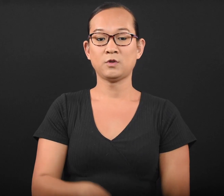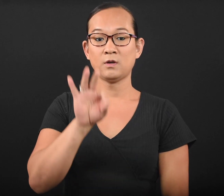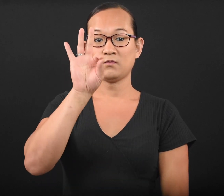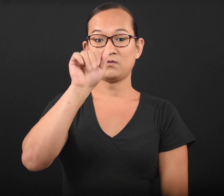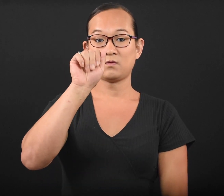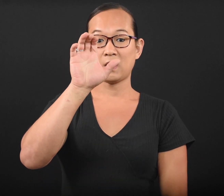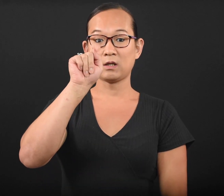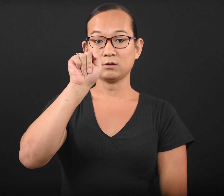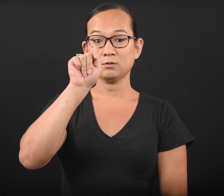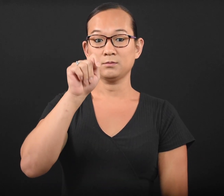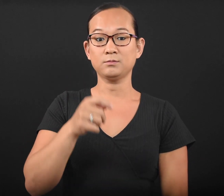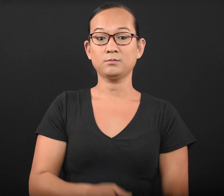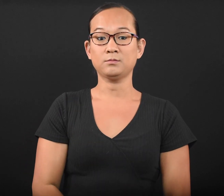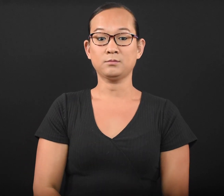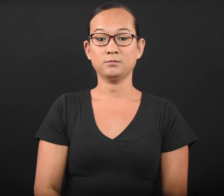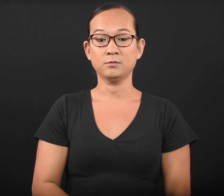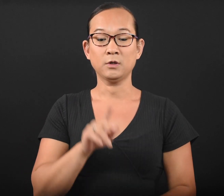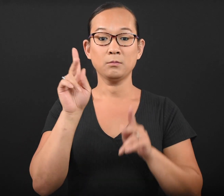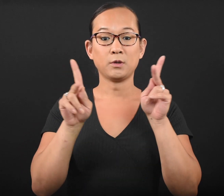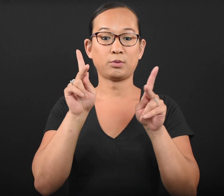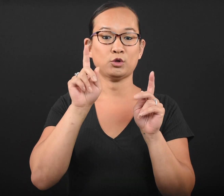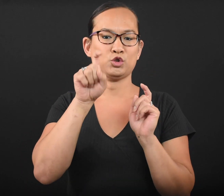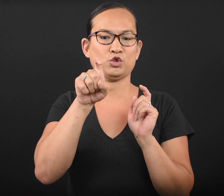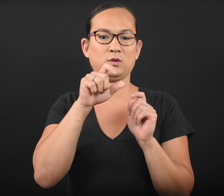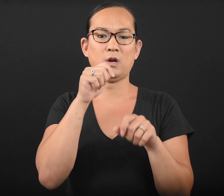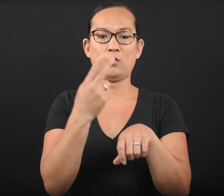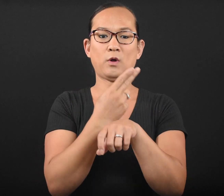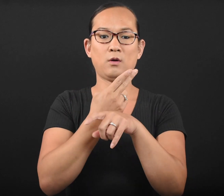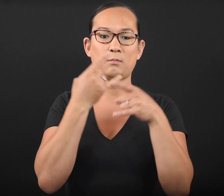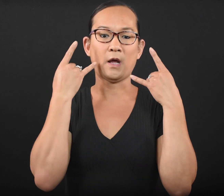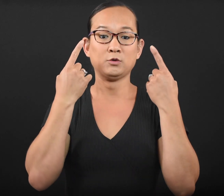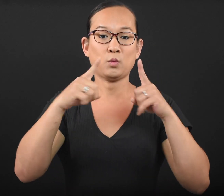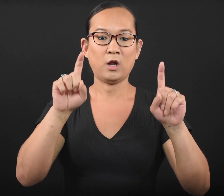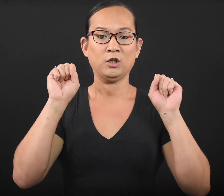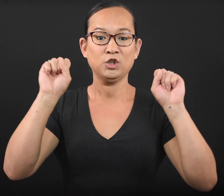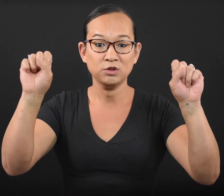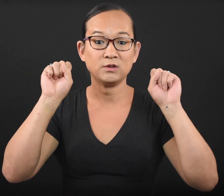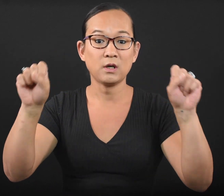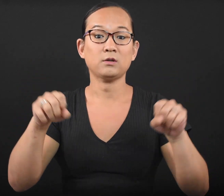People should NOT wear masks while exercising